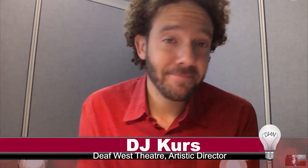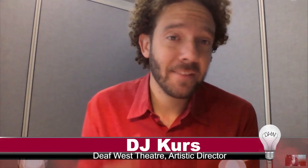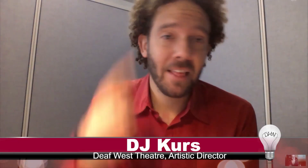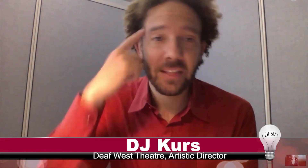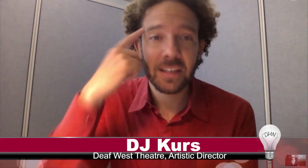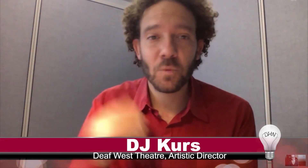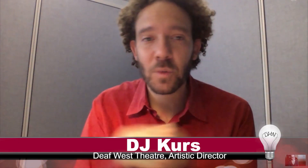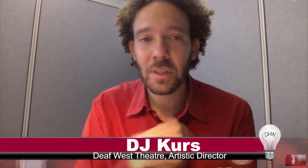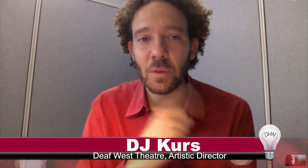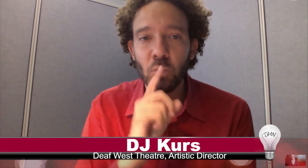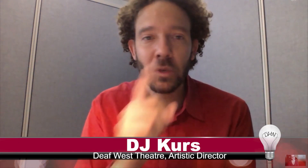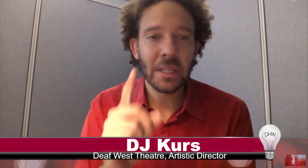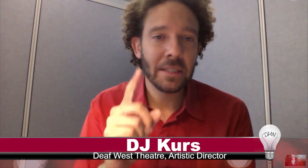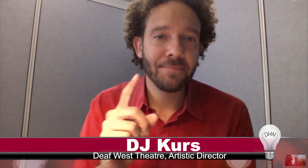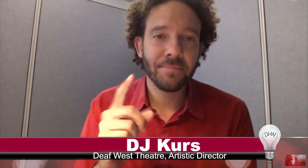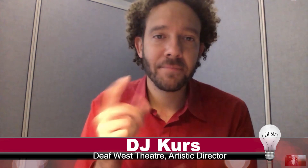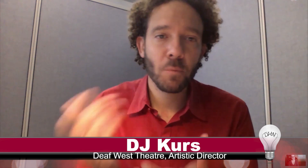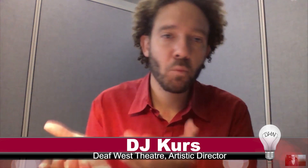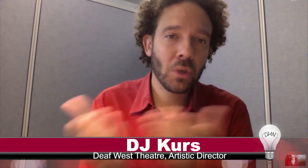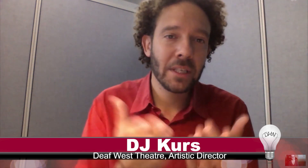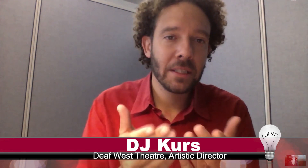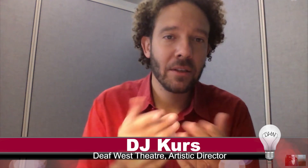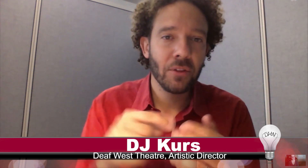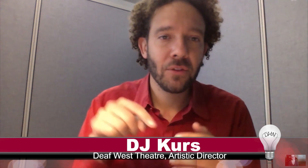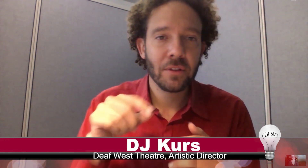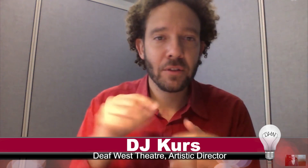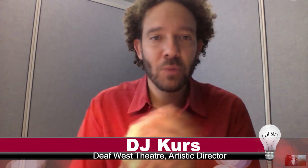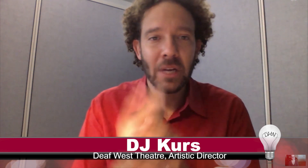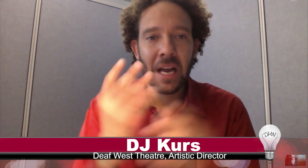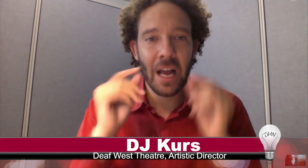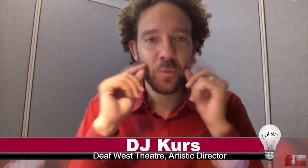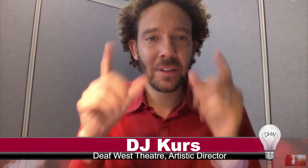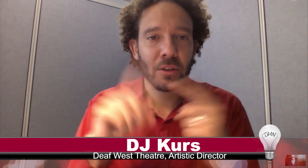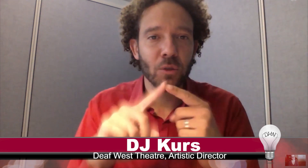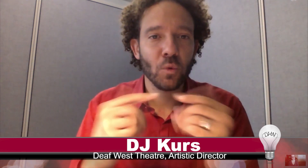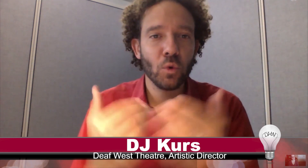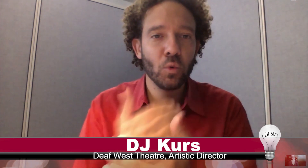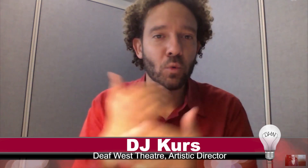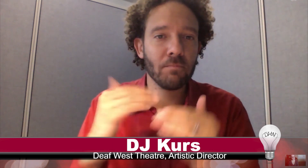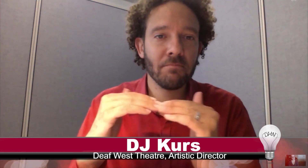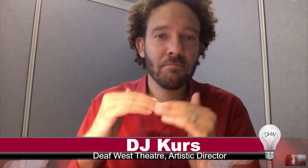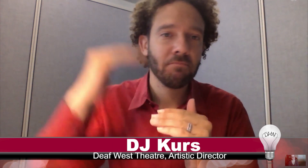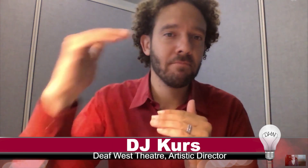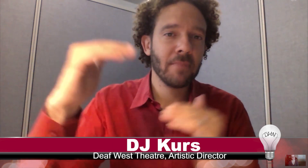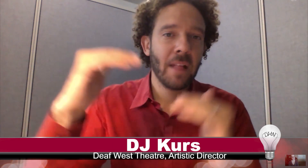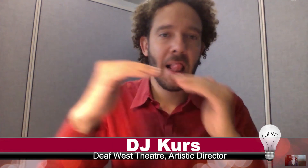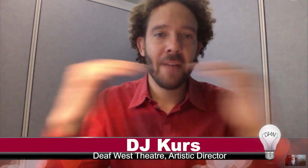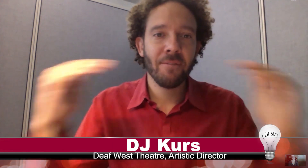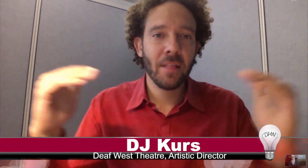DJ Kurs: I feel like we’re bringing Spring Awakening to a whole new level. We’re combining